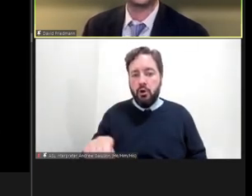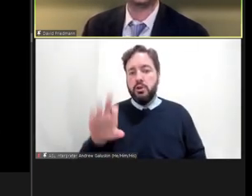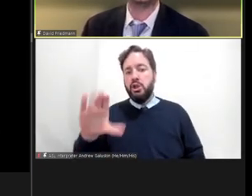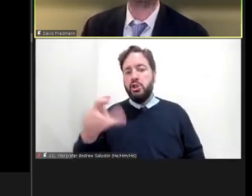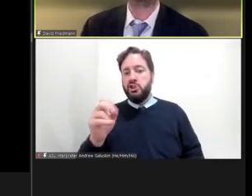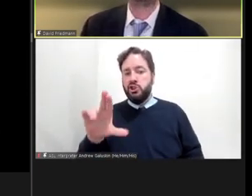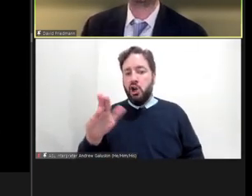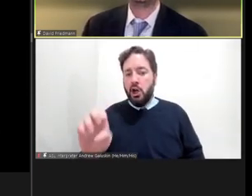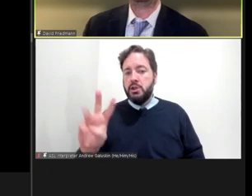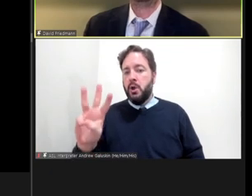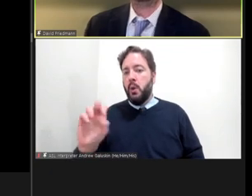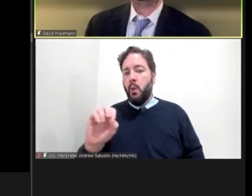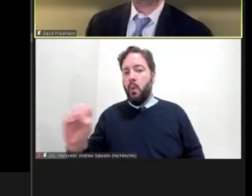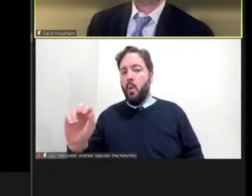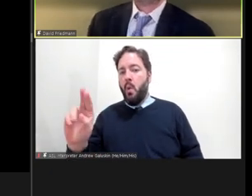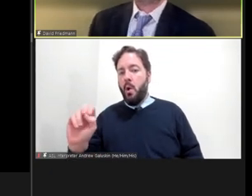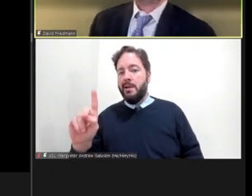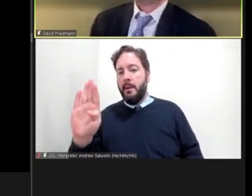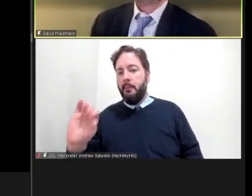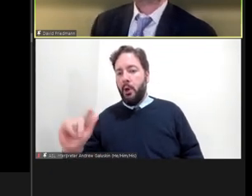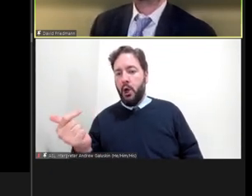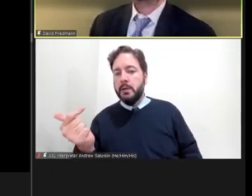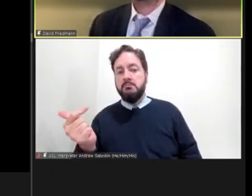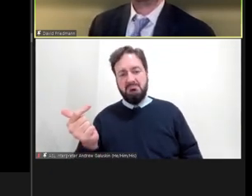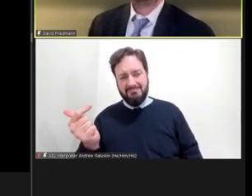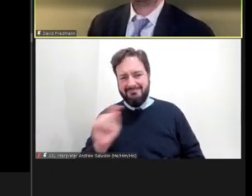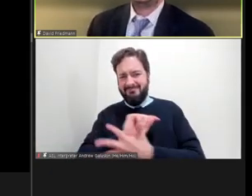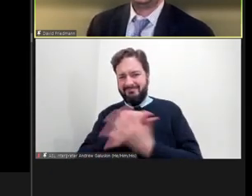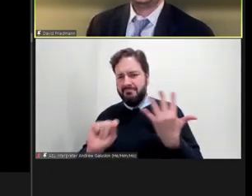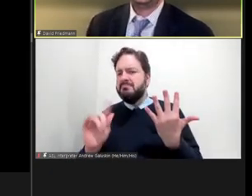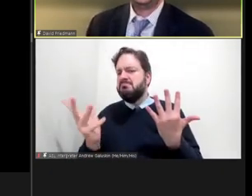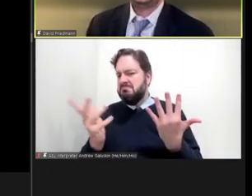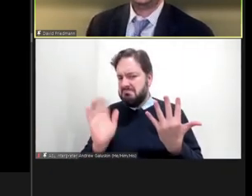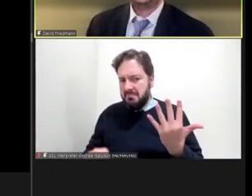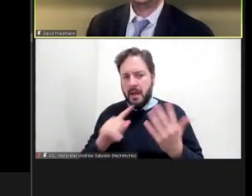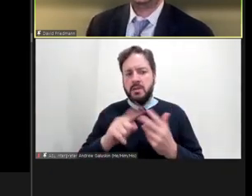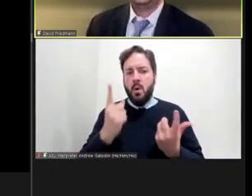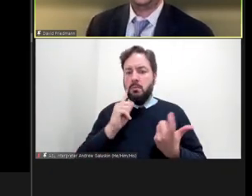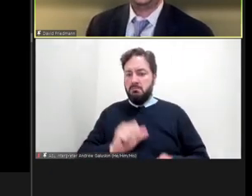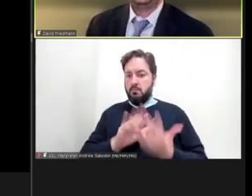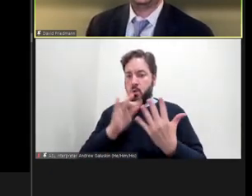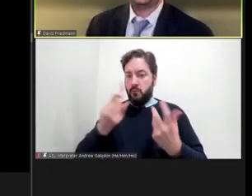for example. So when it relates to testing, it used to be that we would